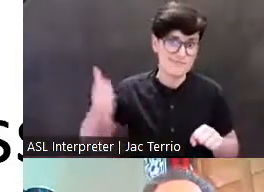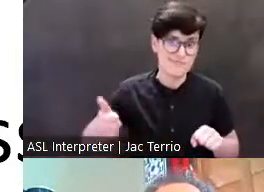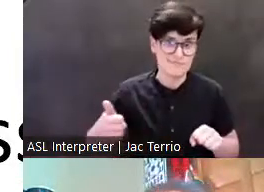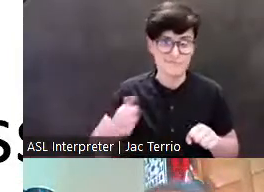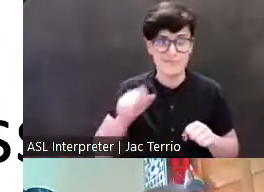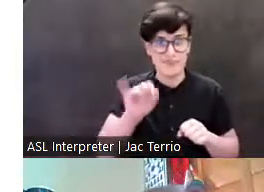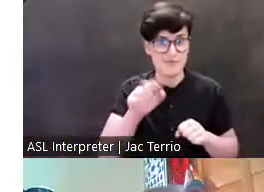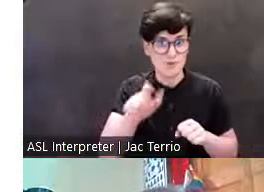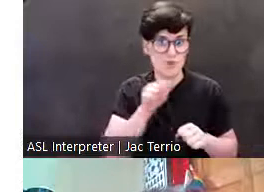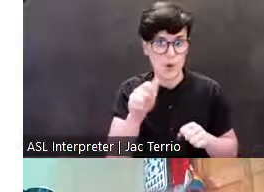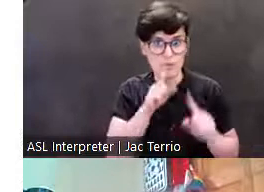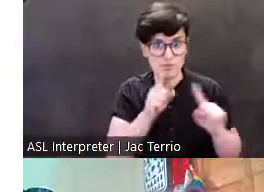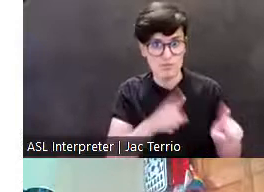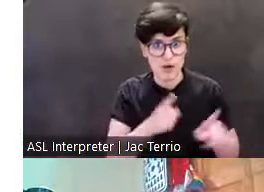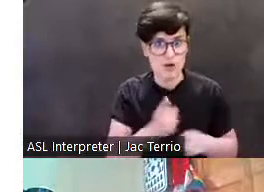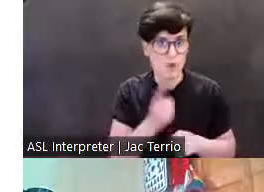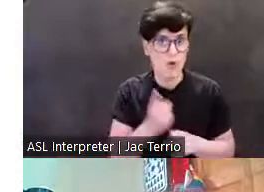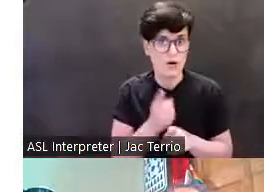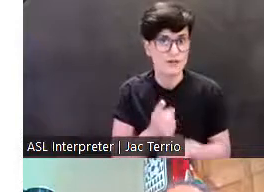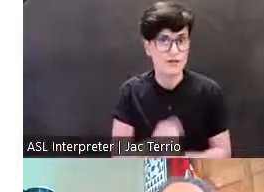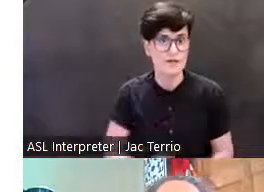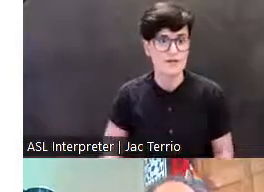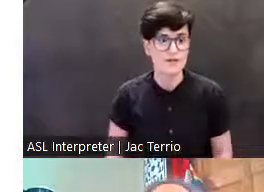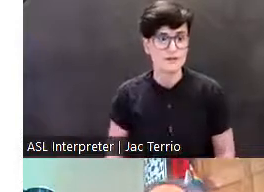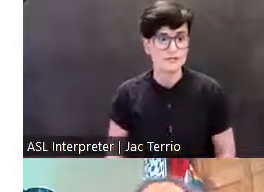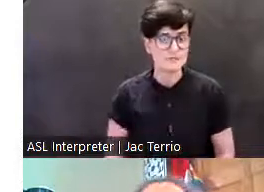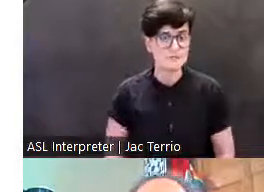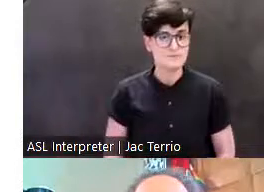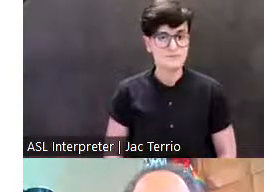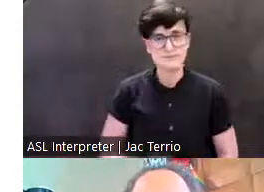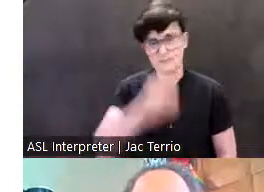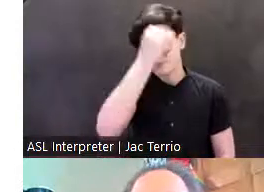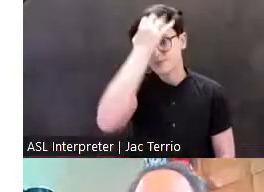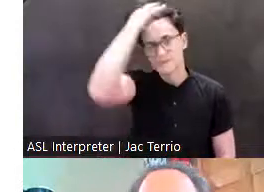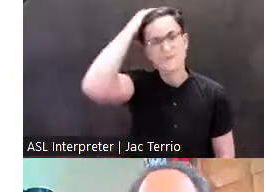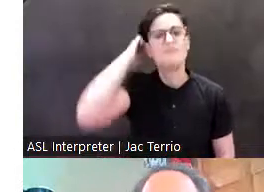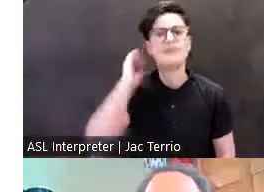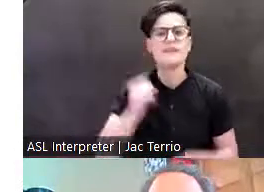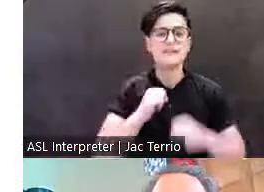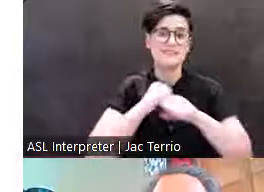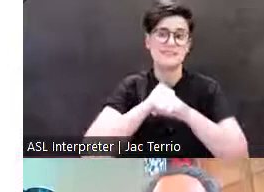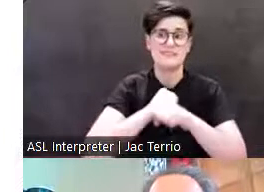________________________________________ Defending yourself in and eviction is an important